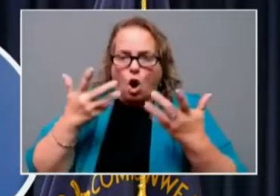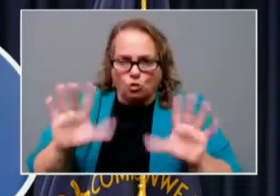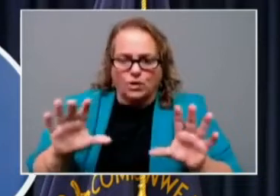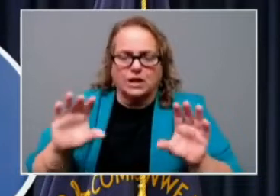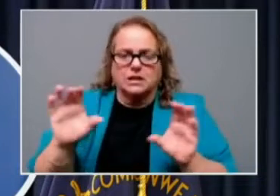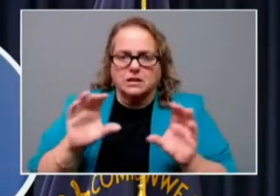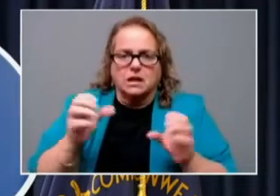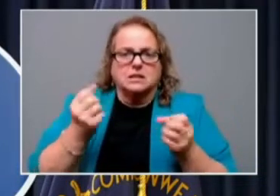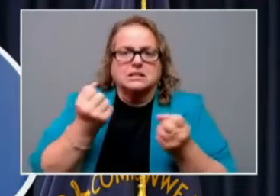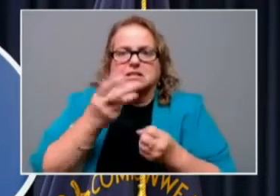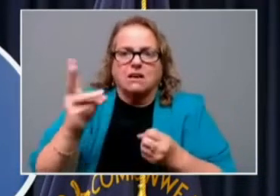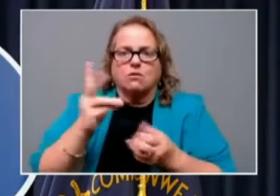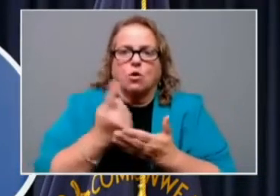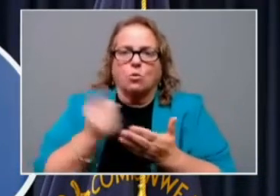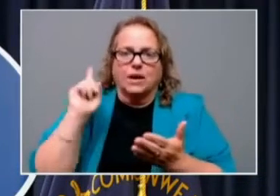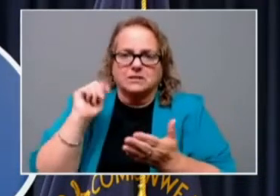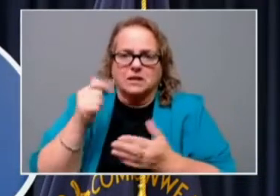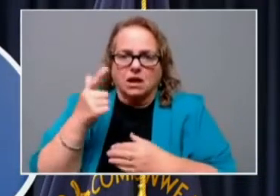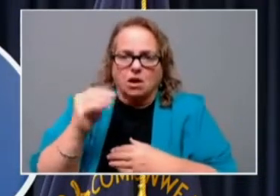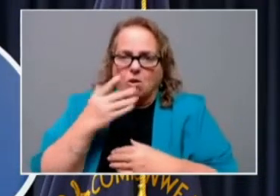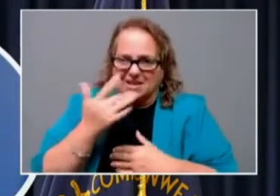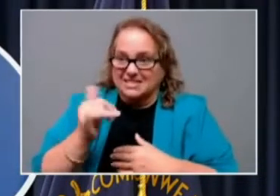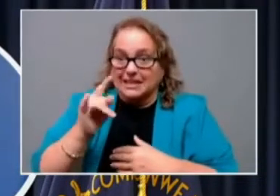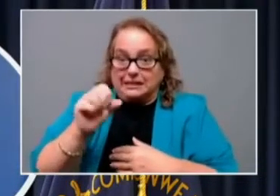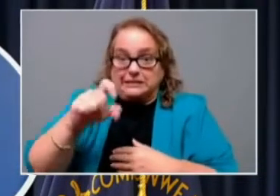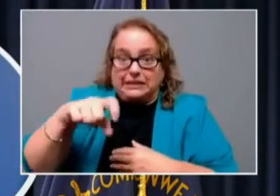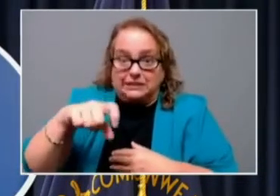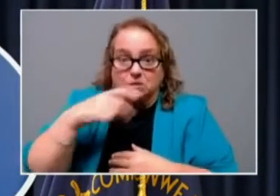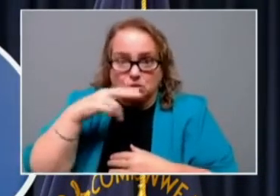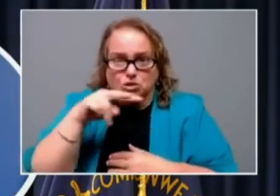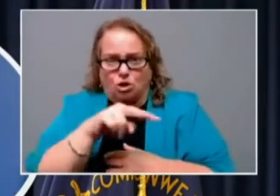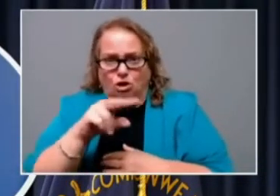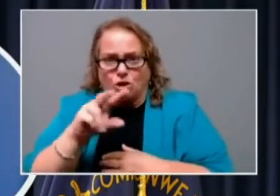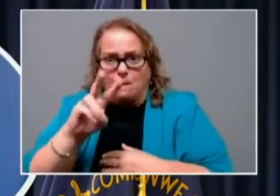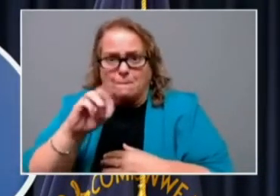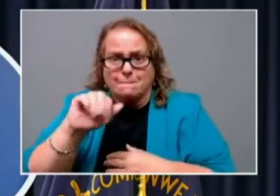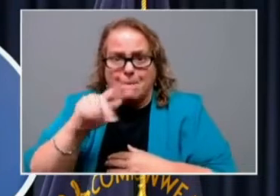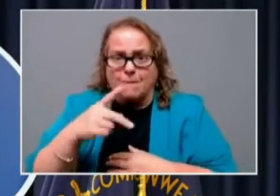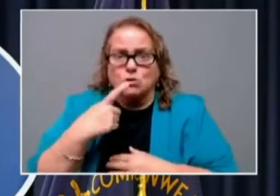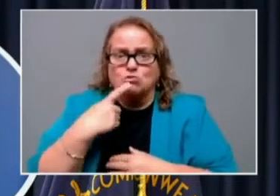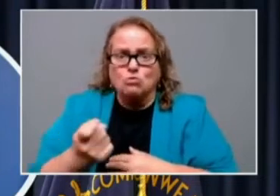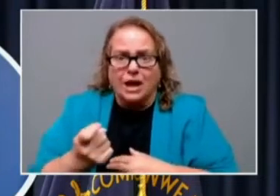at how read that map was and it's it's it's stopped three separate surges. Why